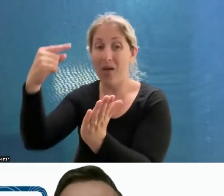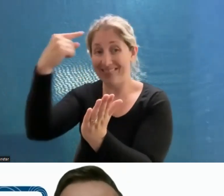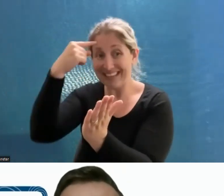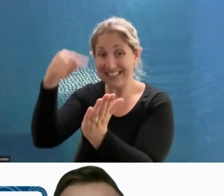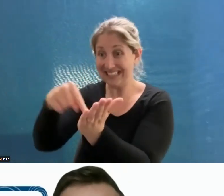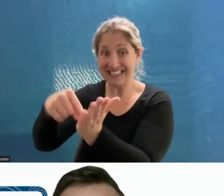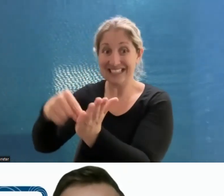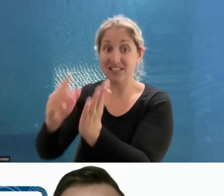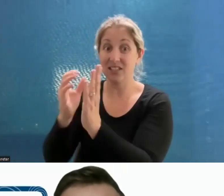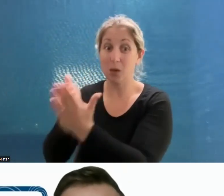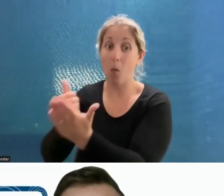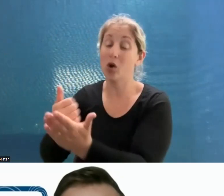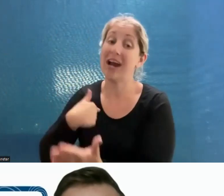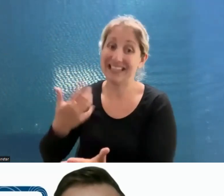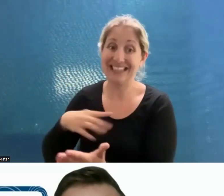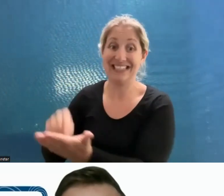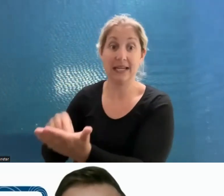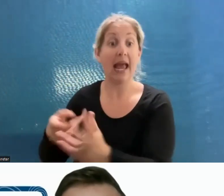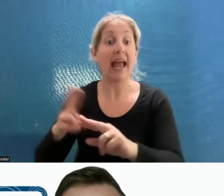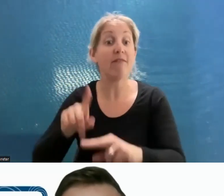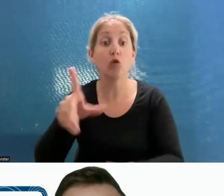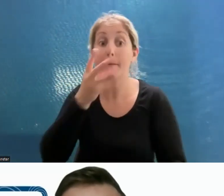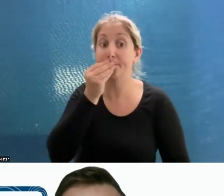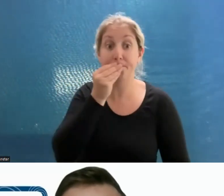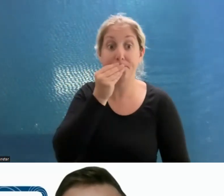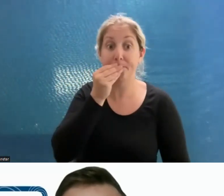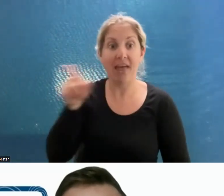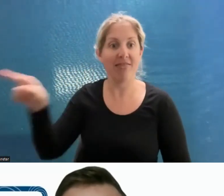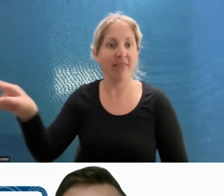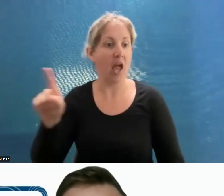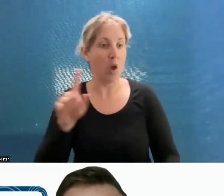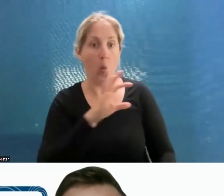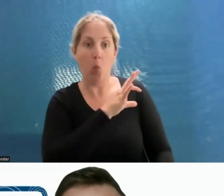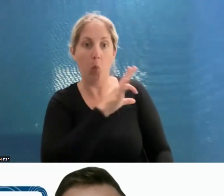If you don't, I think there's a good chance that the expert will not turn their mind to